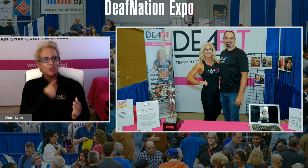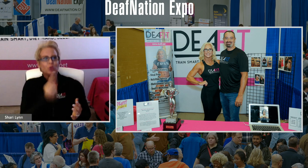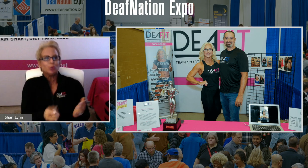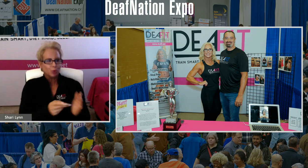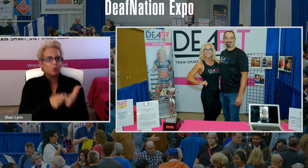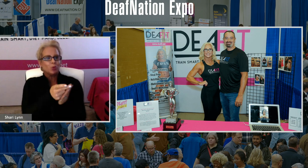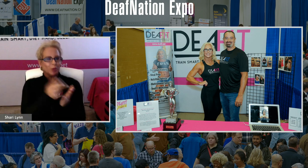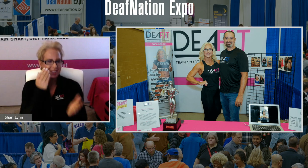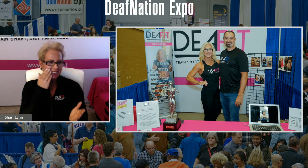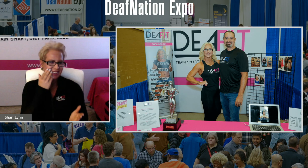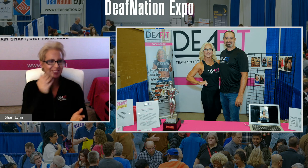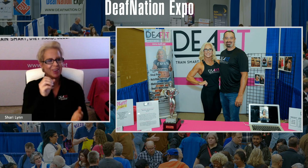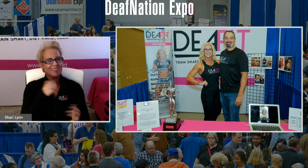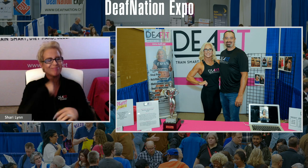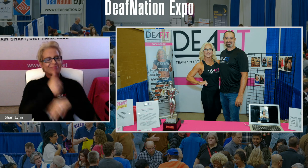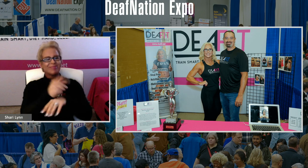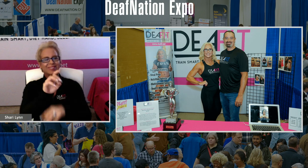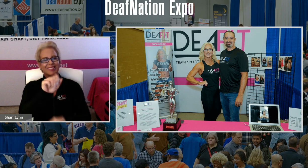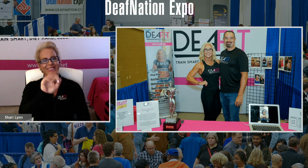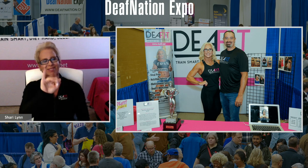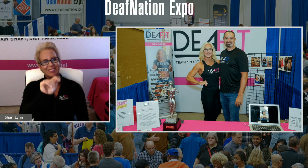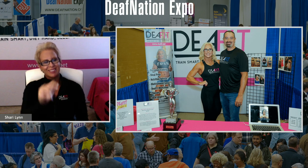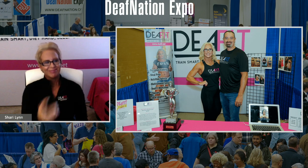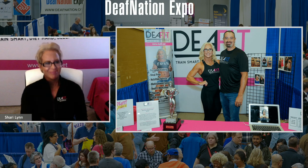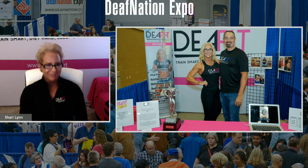It’s the truth, you know, so I started DeaFIT.